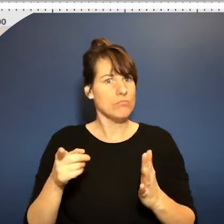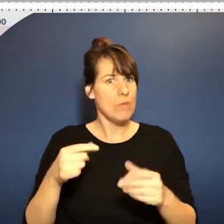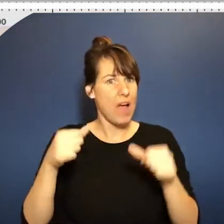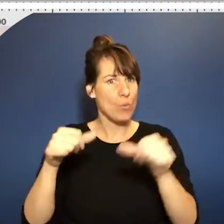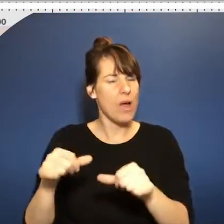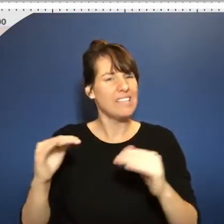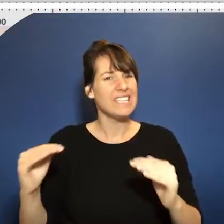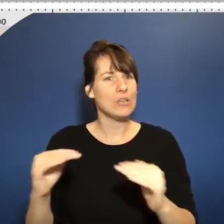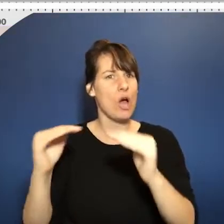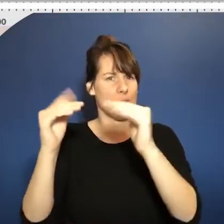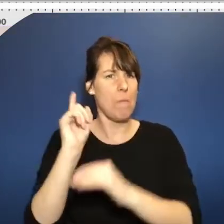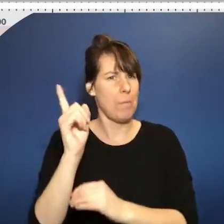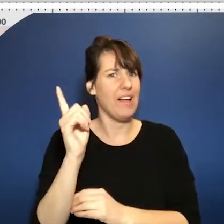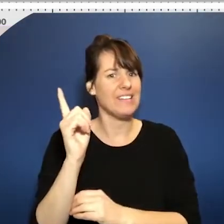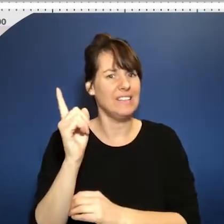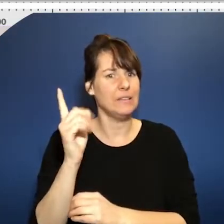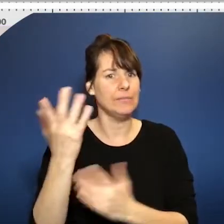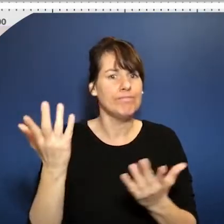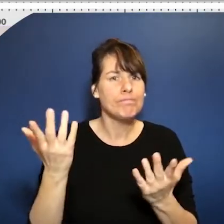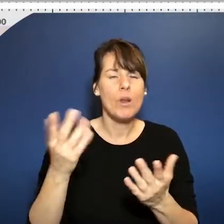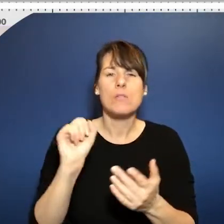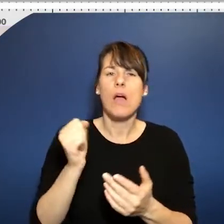especially if, for example, one annotation